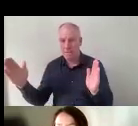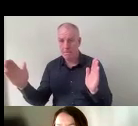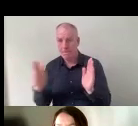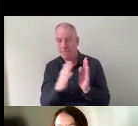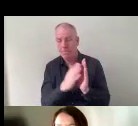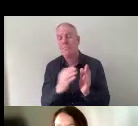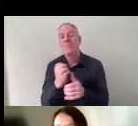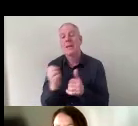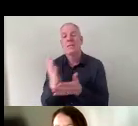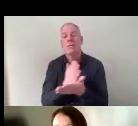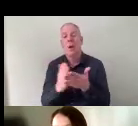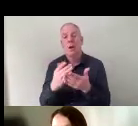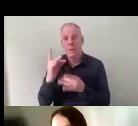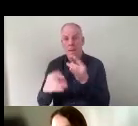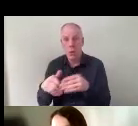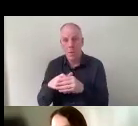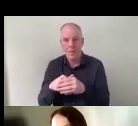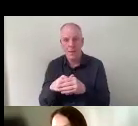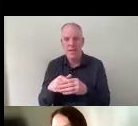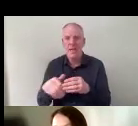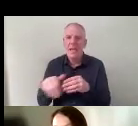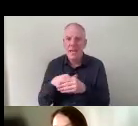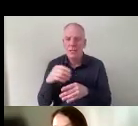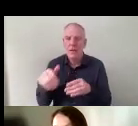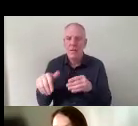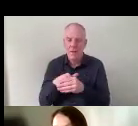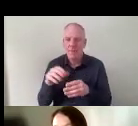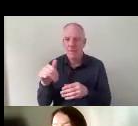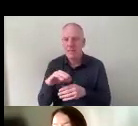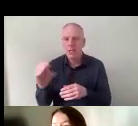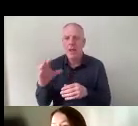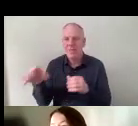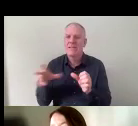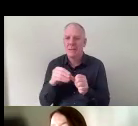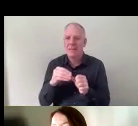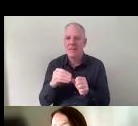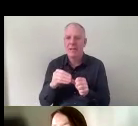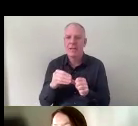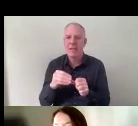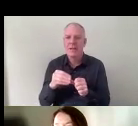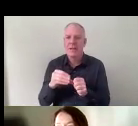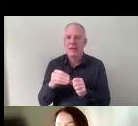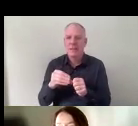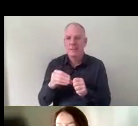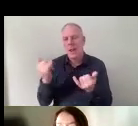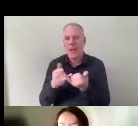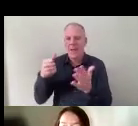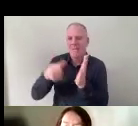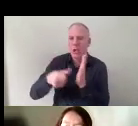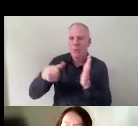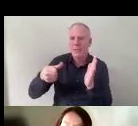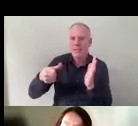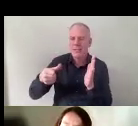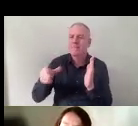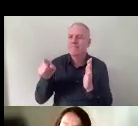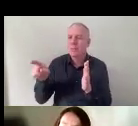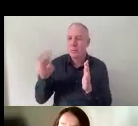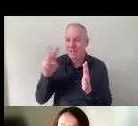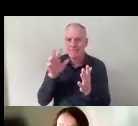composition, each ingredient that we use, by Mazzolino, has a specific and special fingerprint, a special molecular fingerprint. So in this graph, here, in this